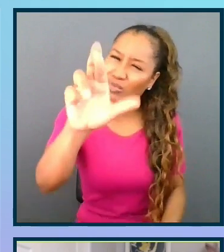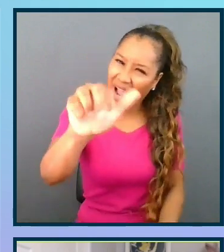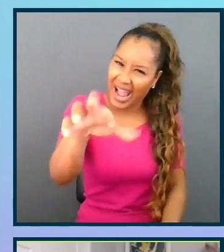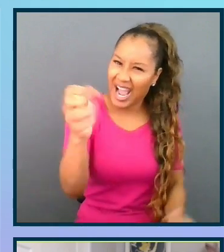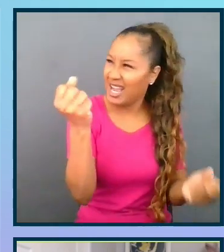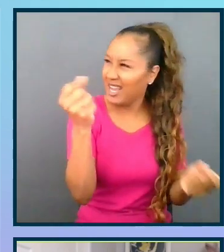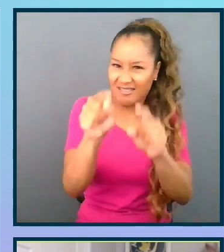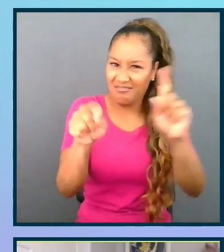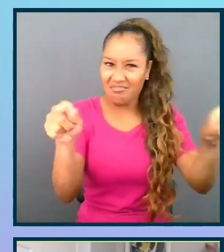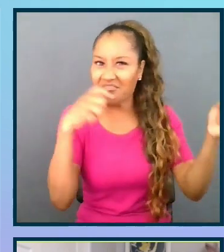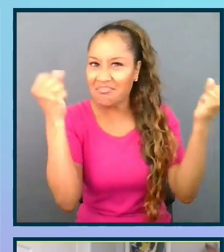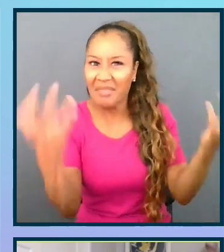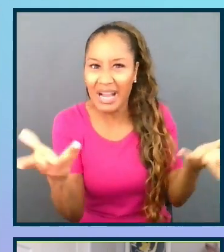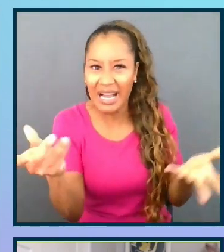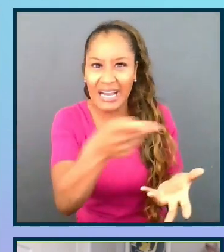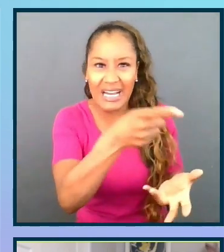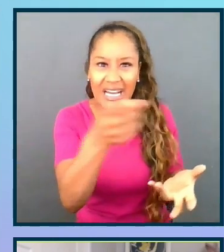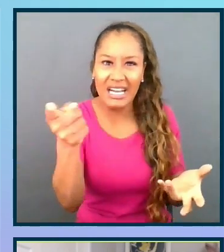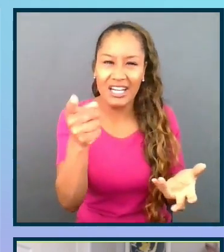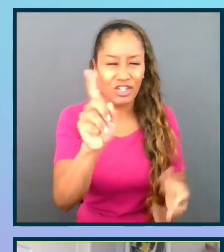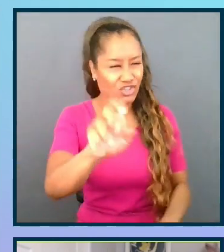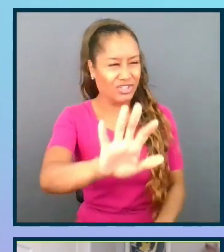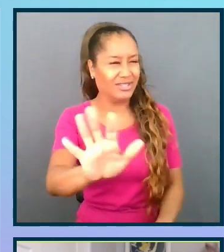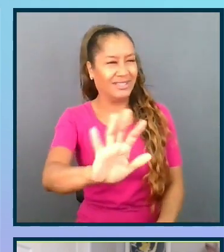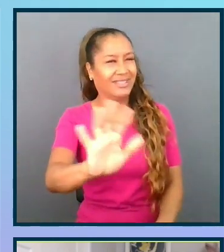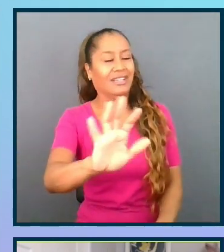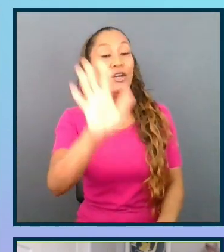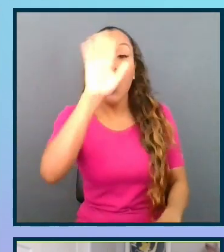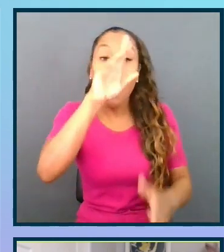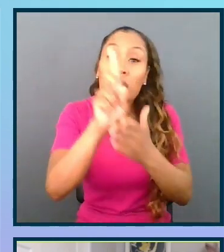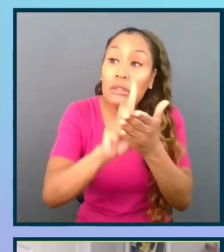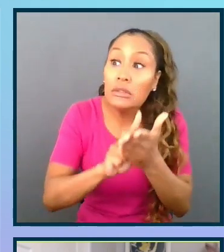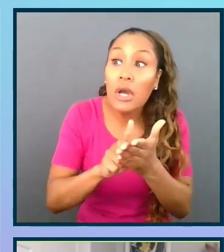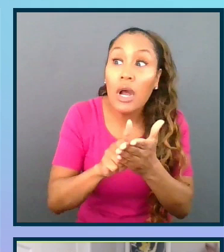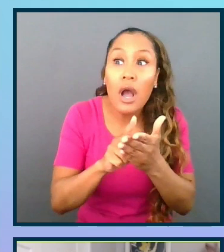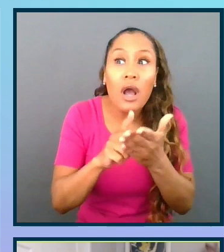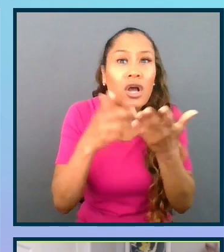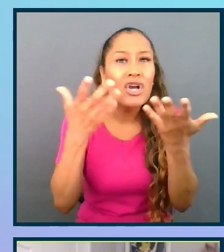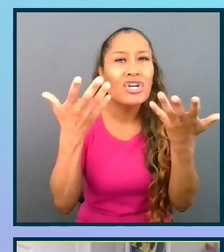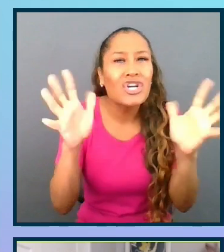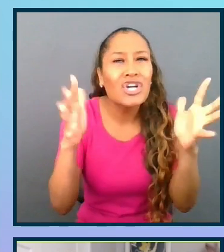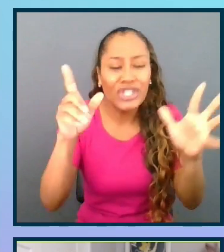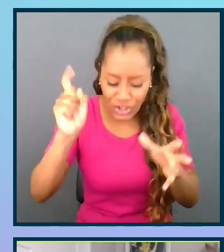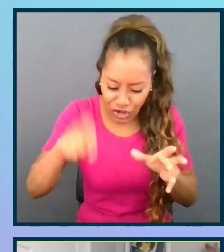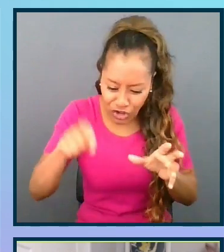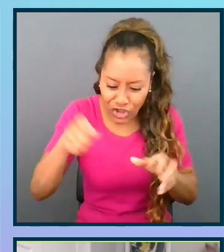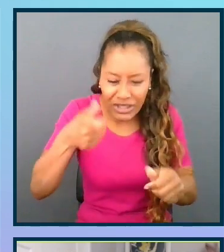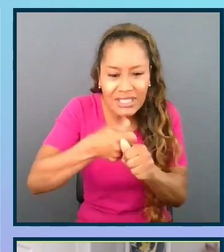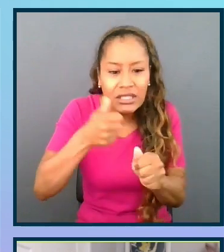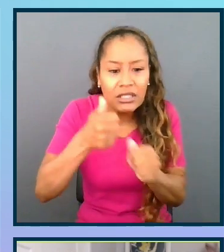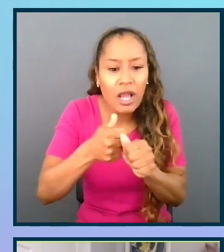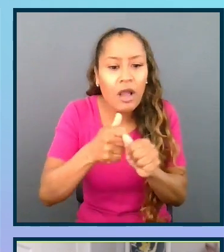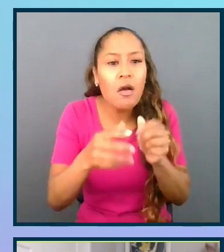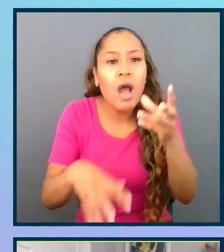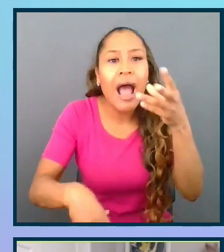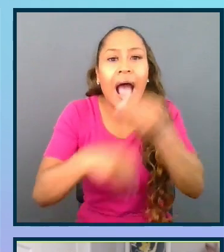and that's not really how it should be. Designers should have the option of learning more about accessibility.